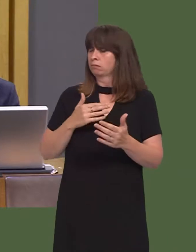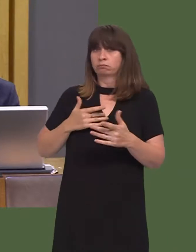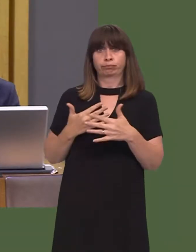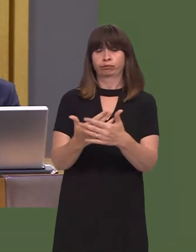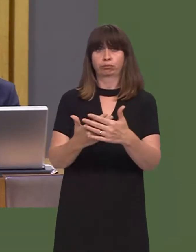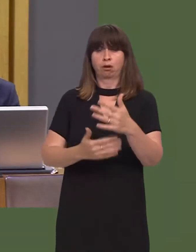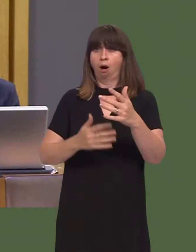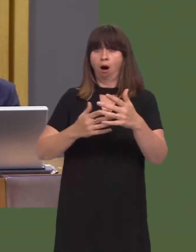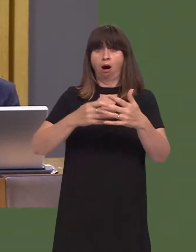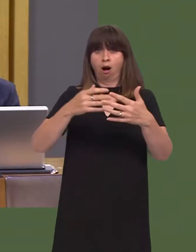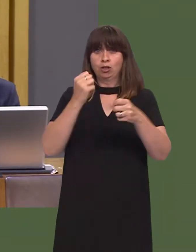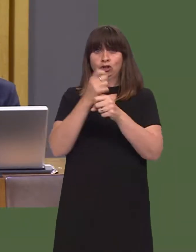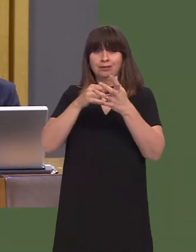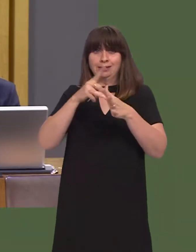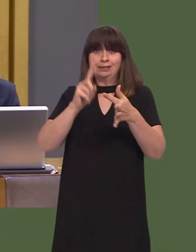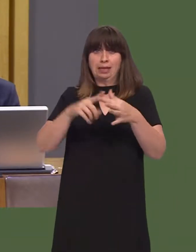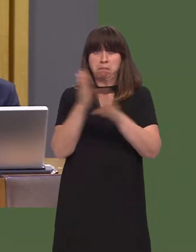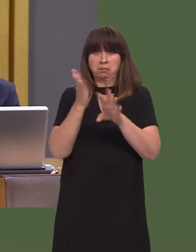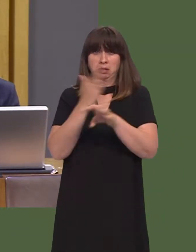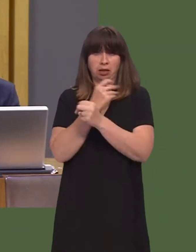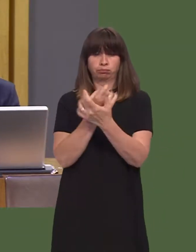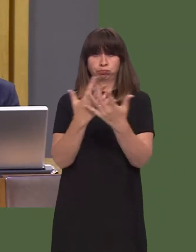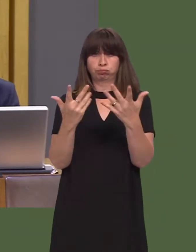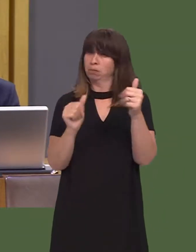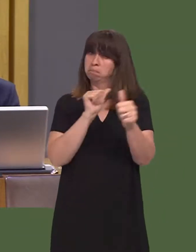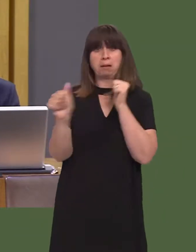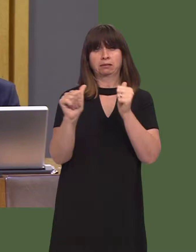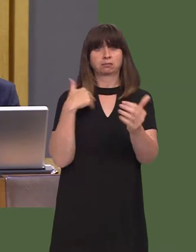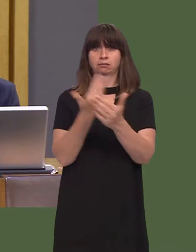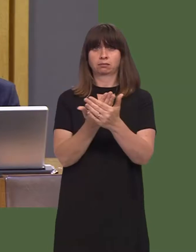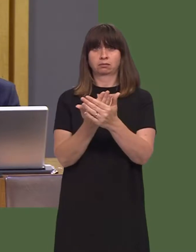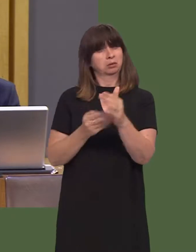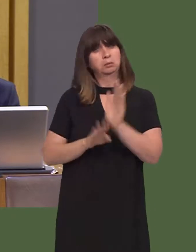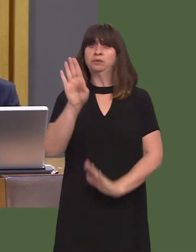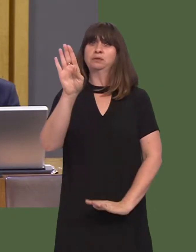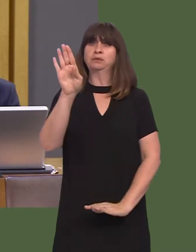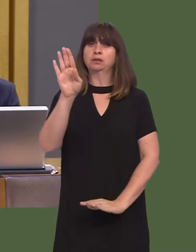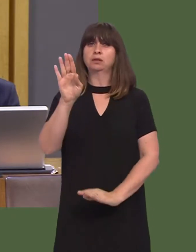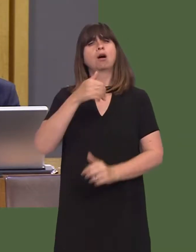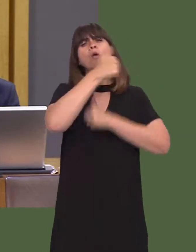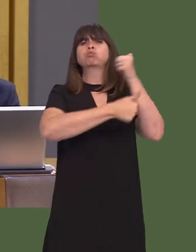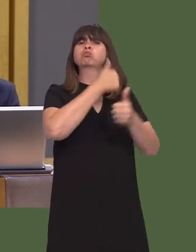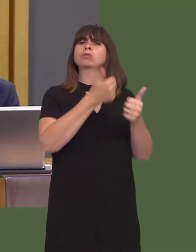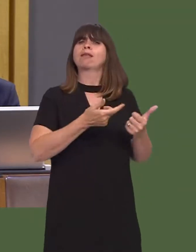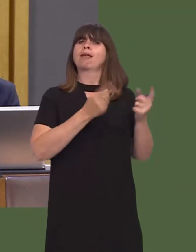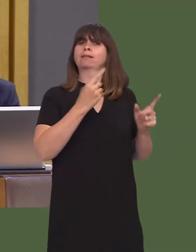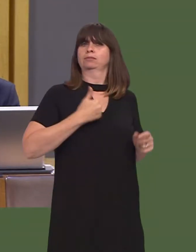had achieved record GCSE results. Will he join me in commending not only the headteacher,